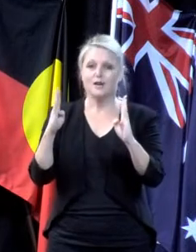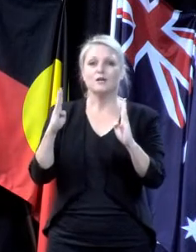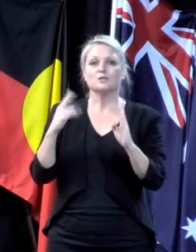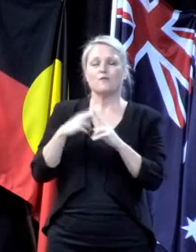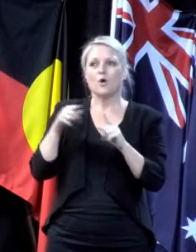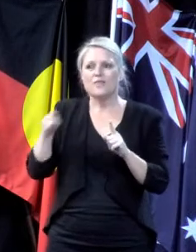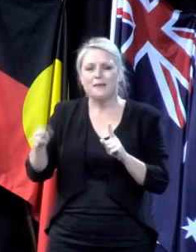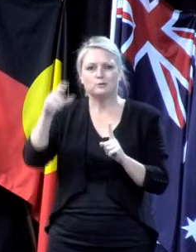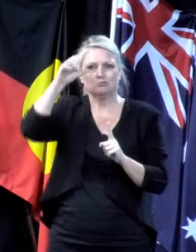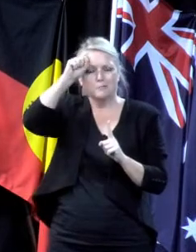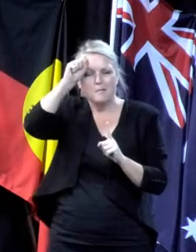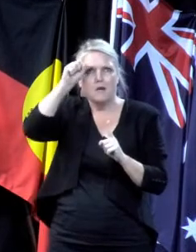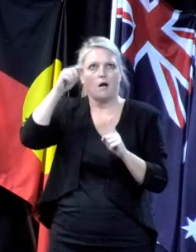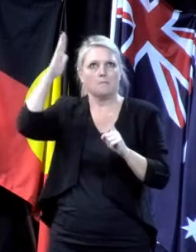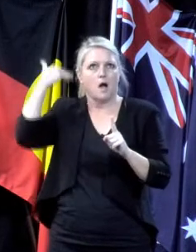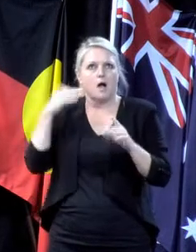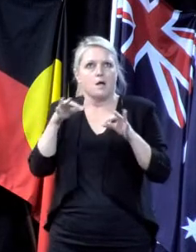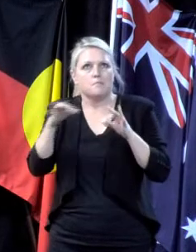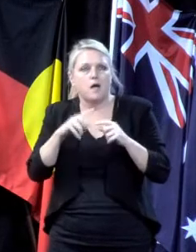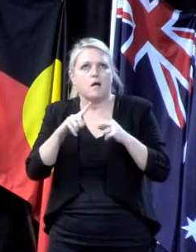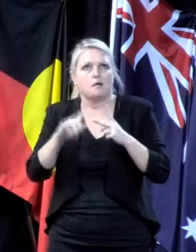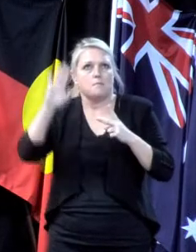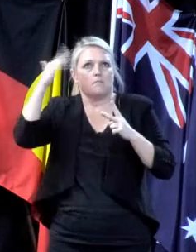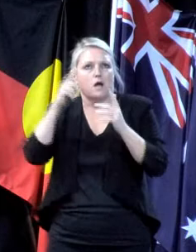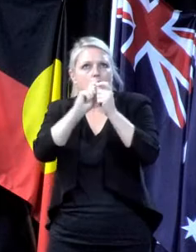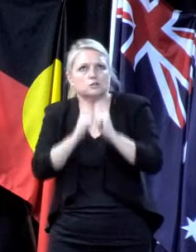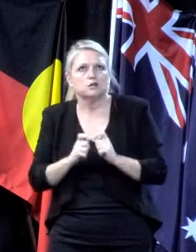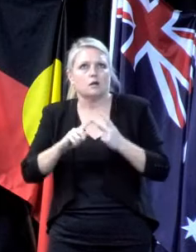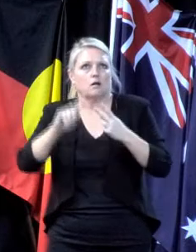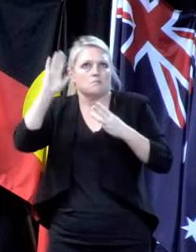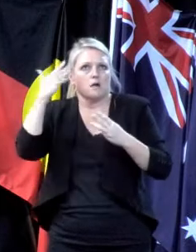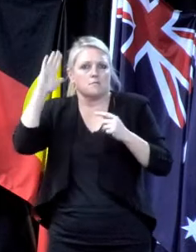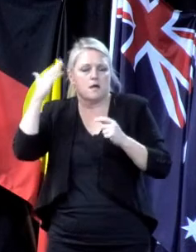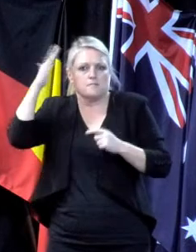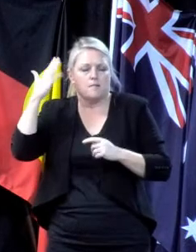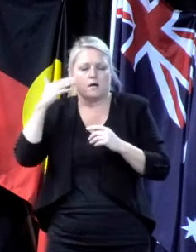as you can imagine, can be quite time-consuming. So, again, it’s not that it’s beyond their capacity